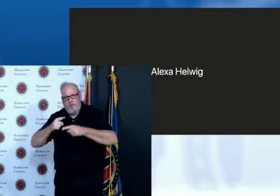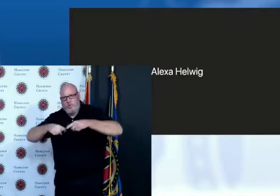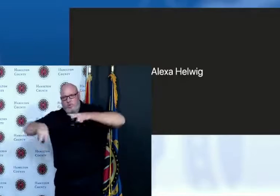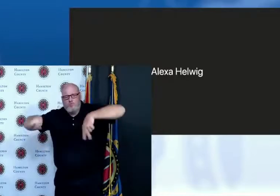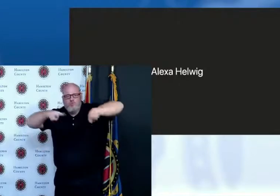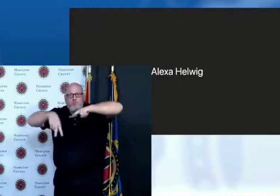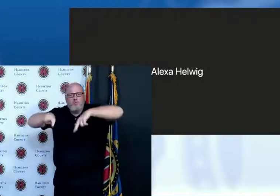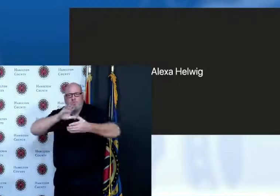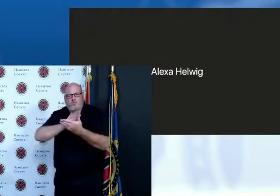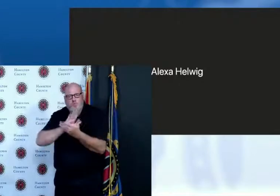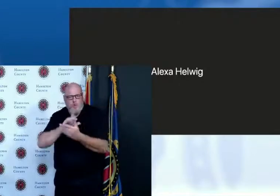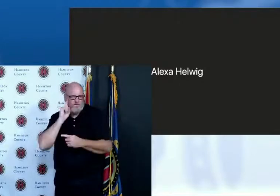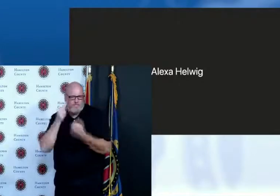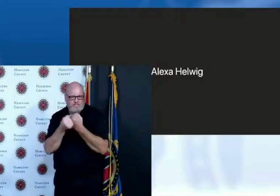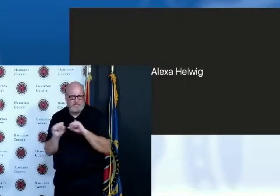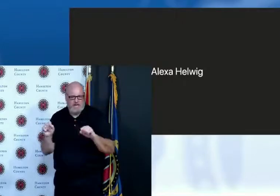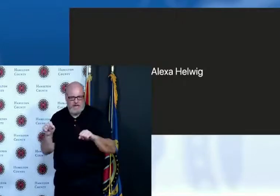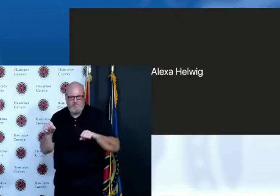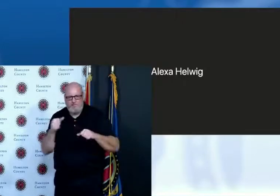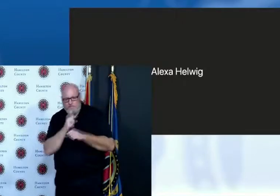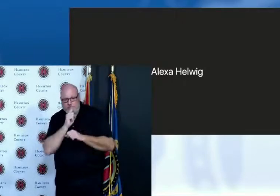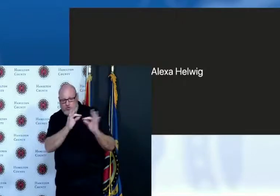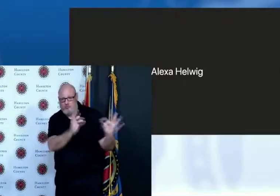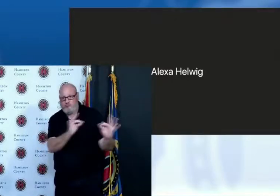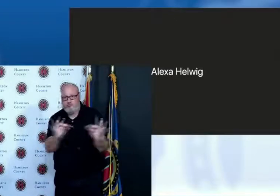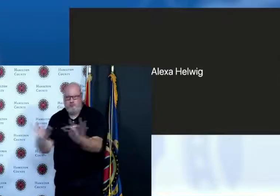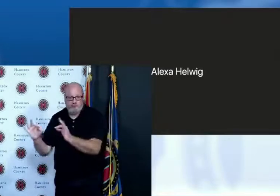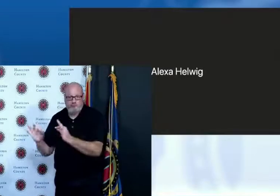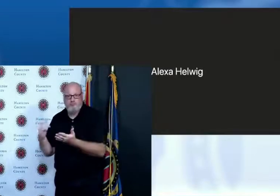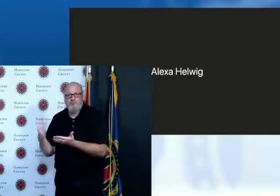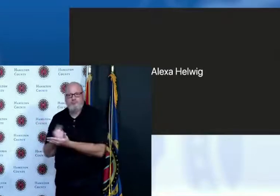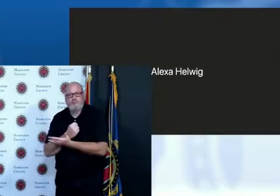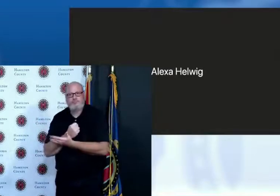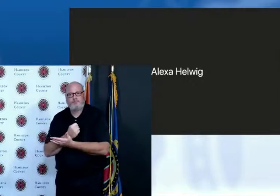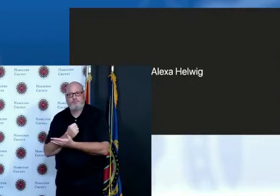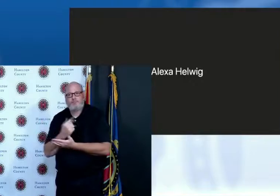reached out directly with specific plans whether it's about how they're going to do graduation